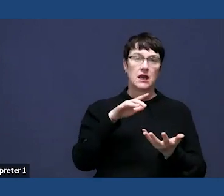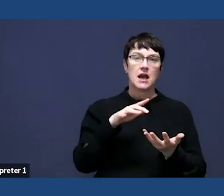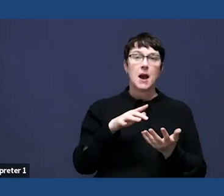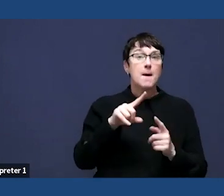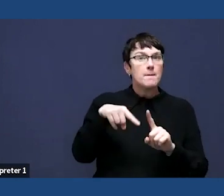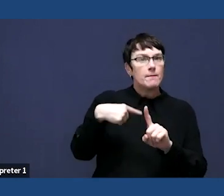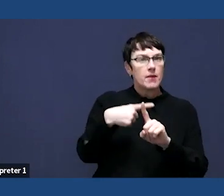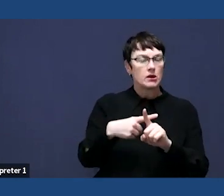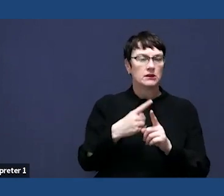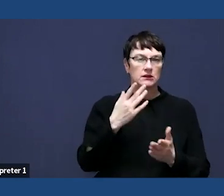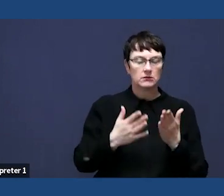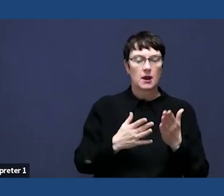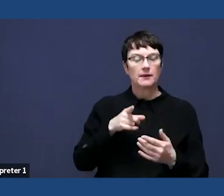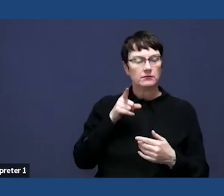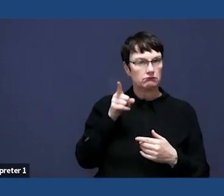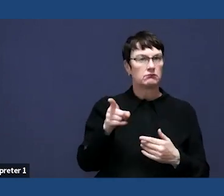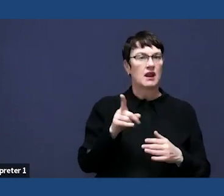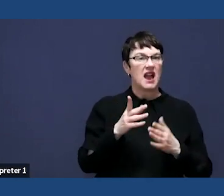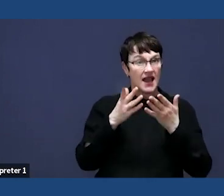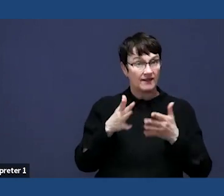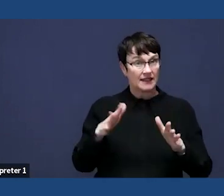across smaller providers and vendors.